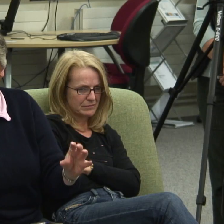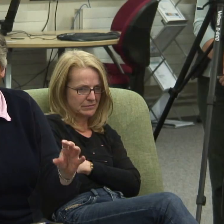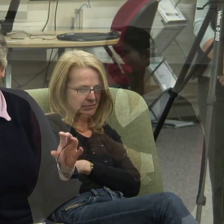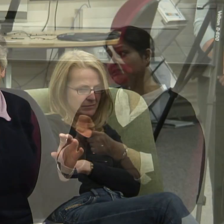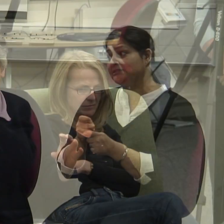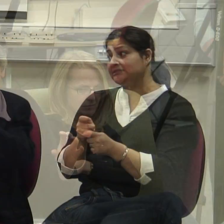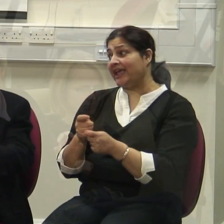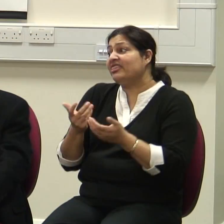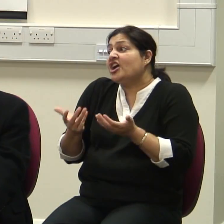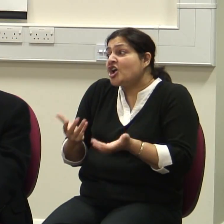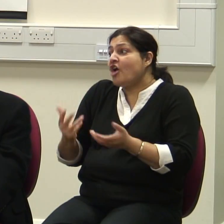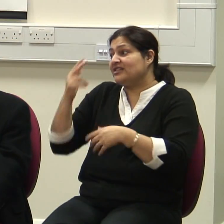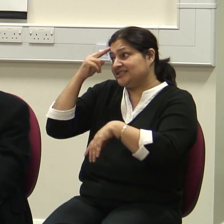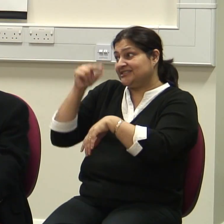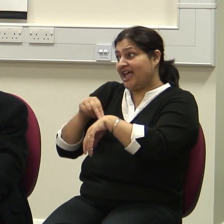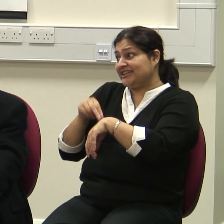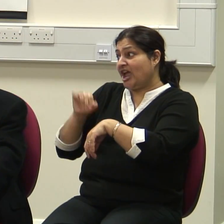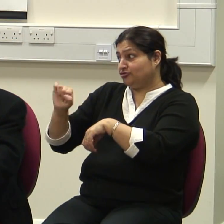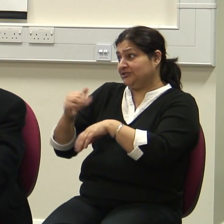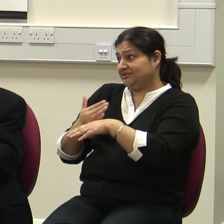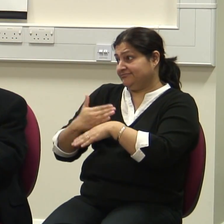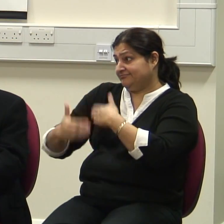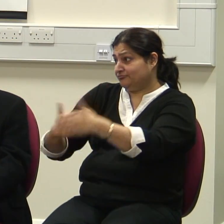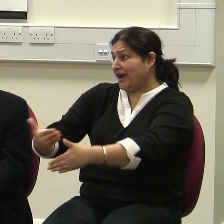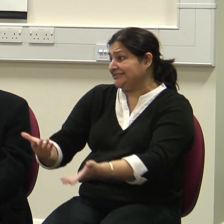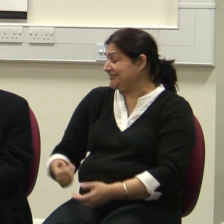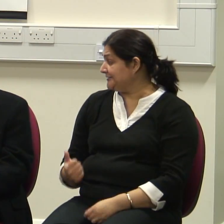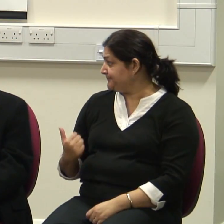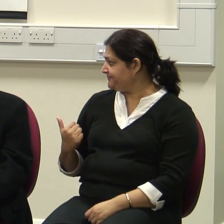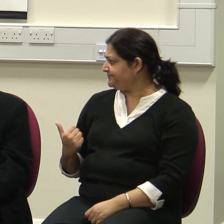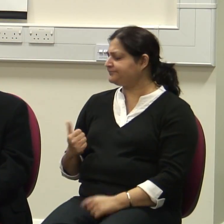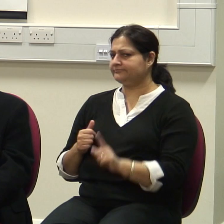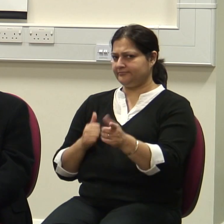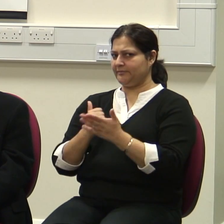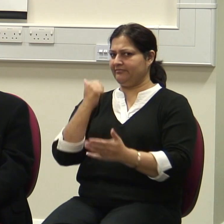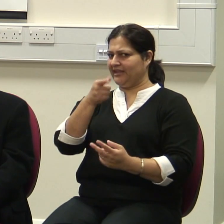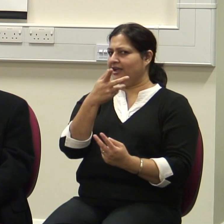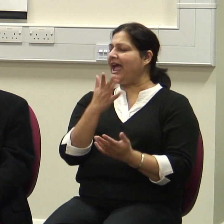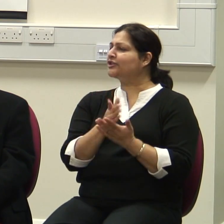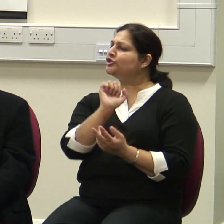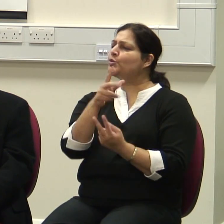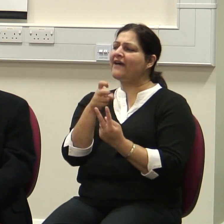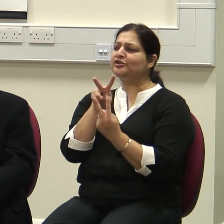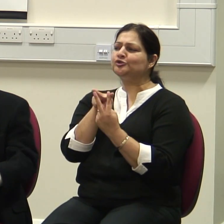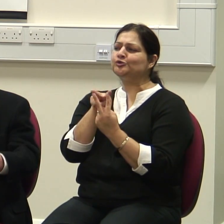practicing. Terrific point. But you are making two different points which I like to separate. You sort